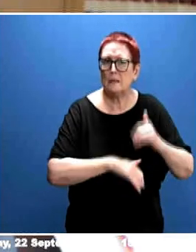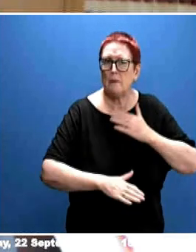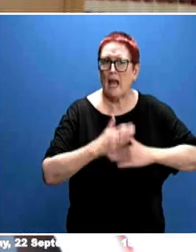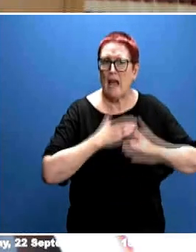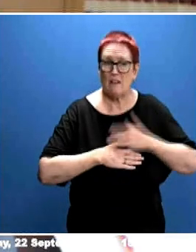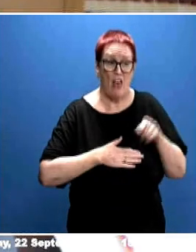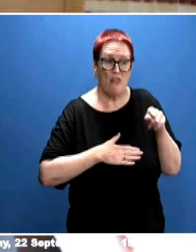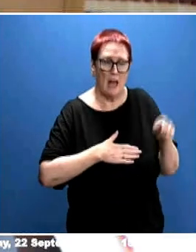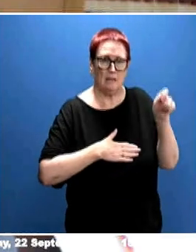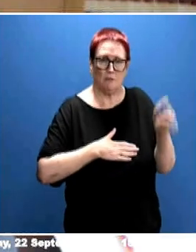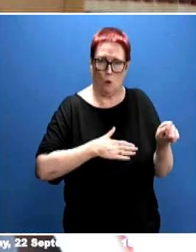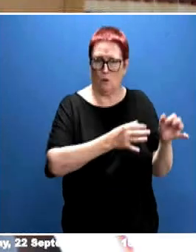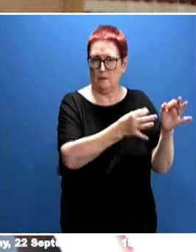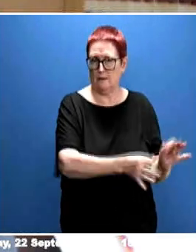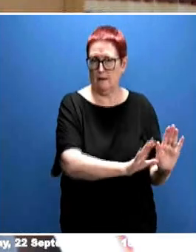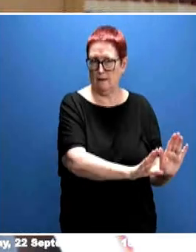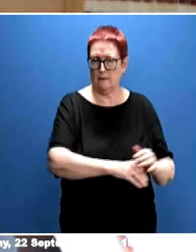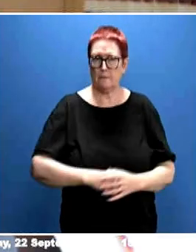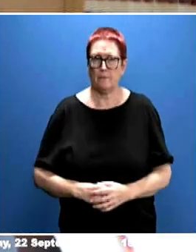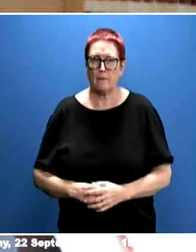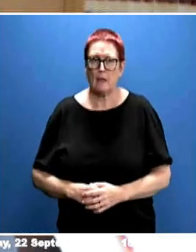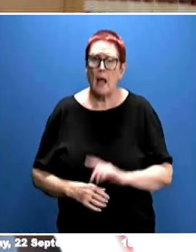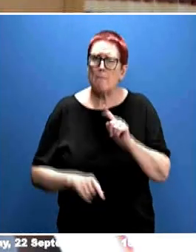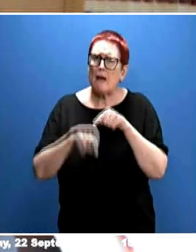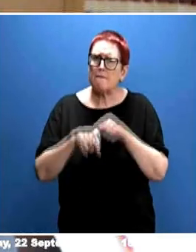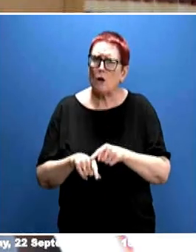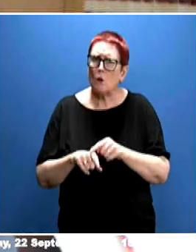Yes, but the test under the Act is immediate and substantial risk of